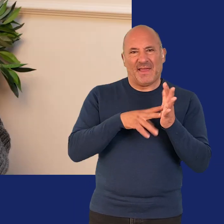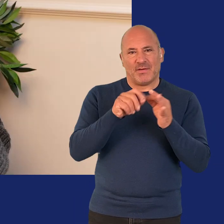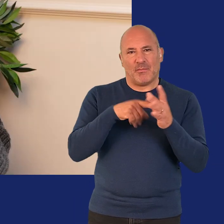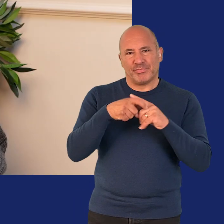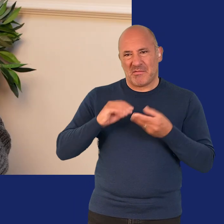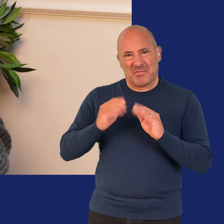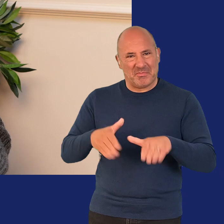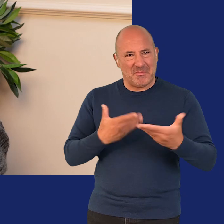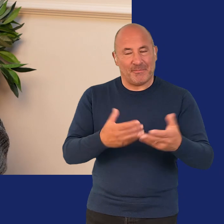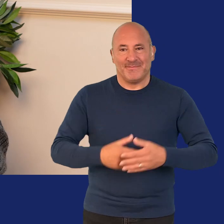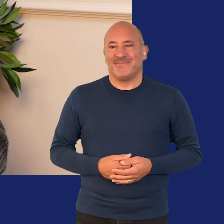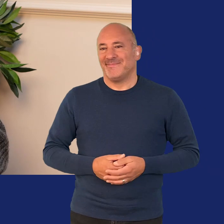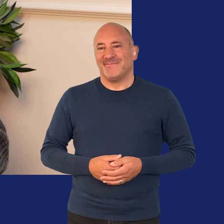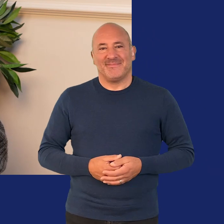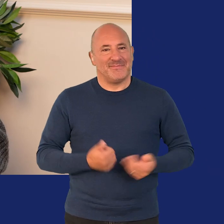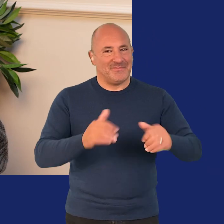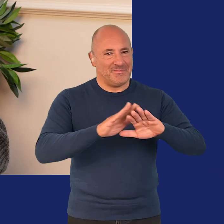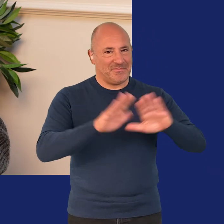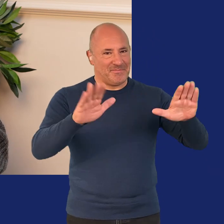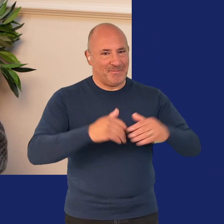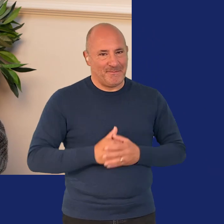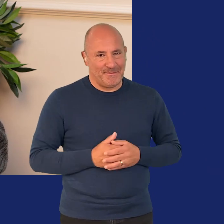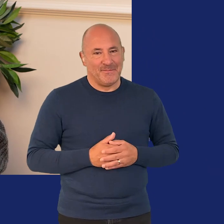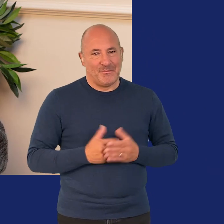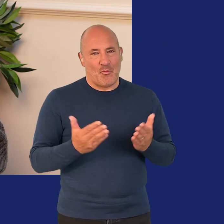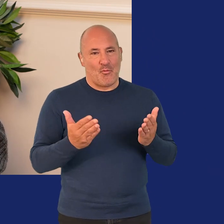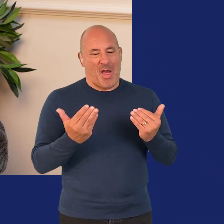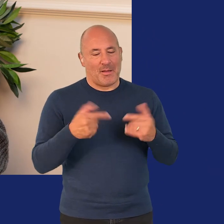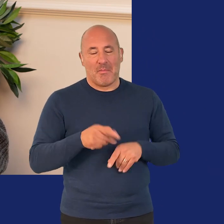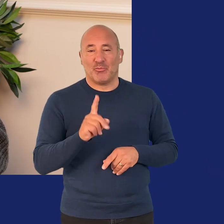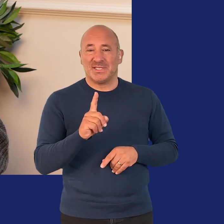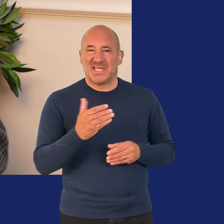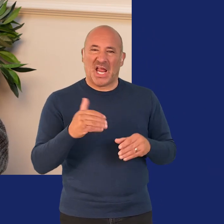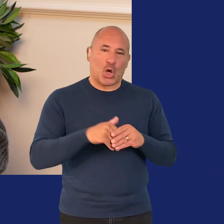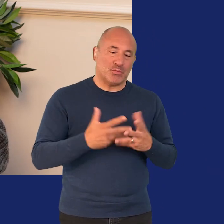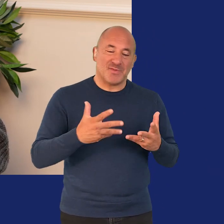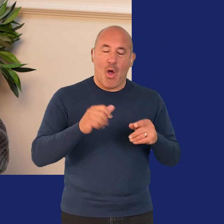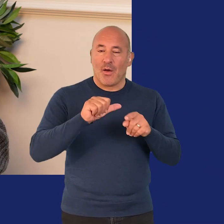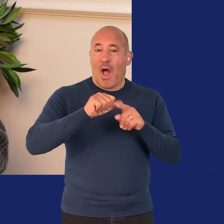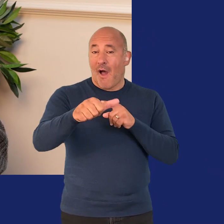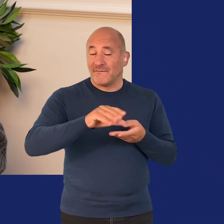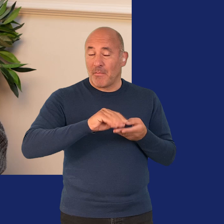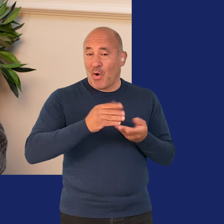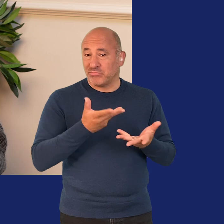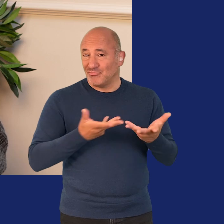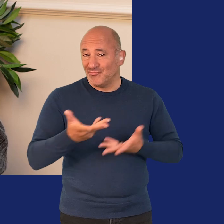Josh: Hello and welcome to another Include Now After Pod.